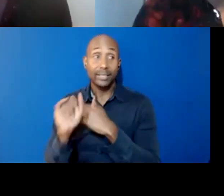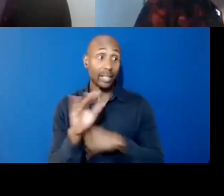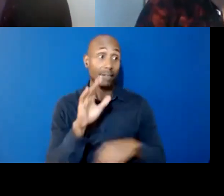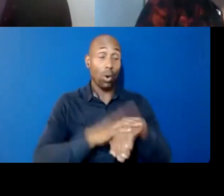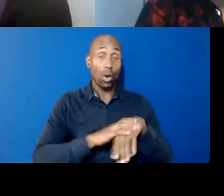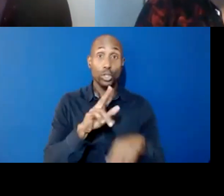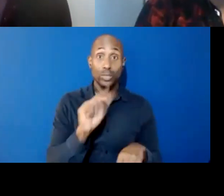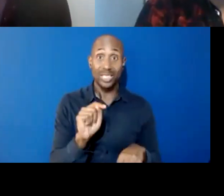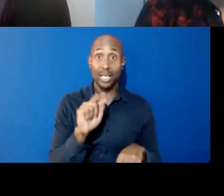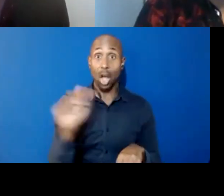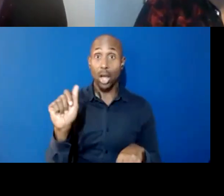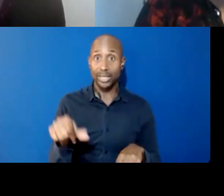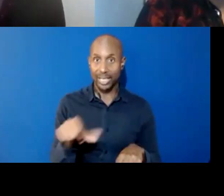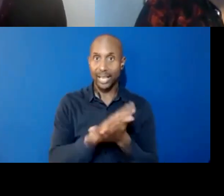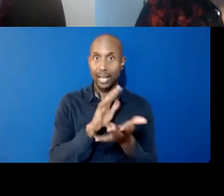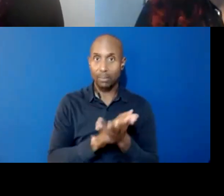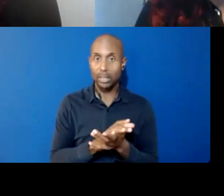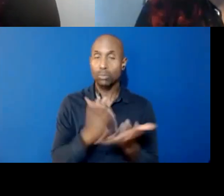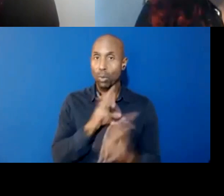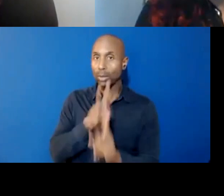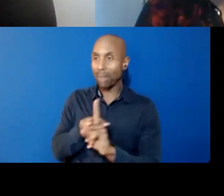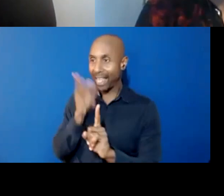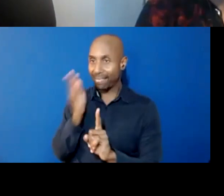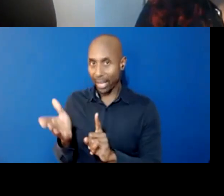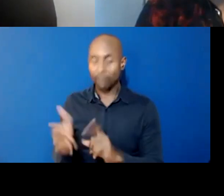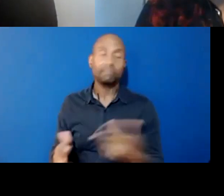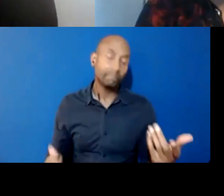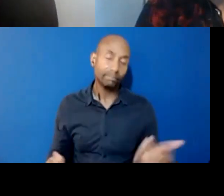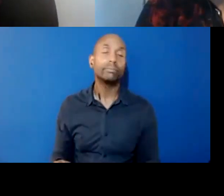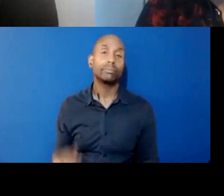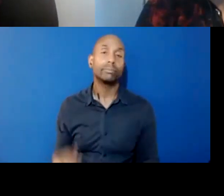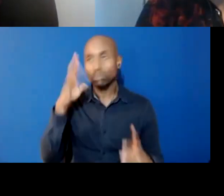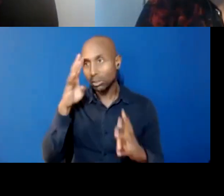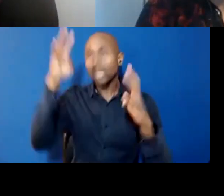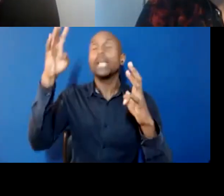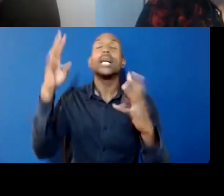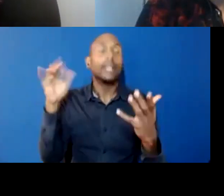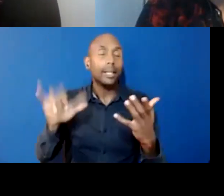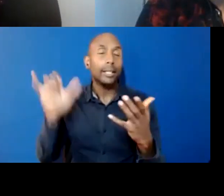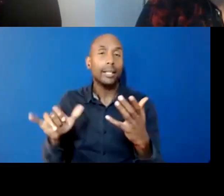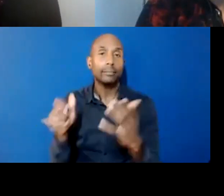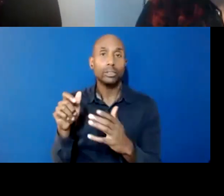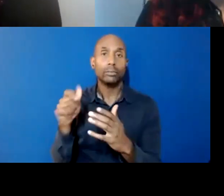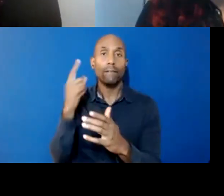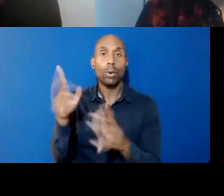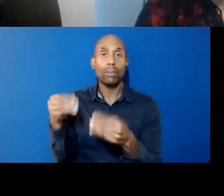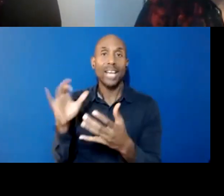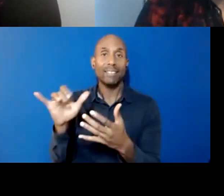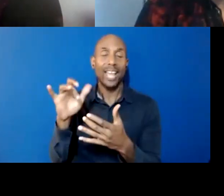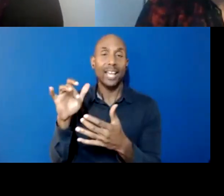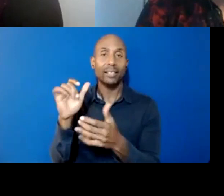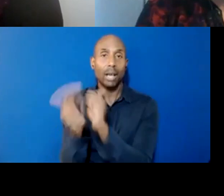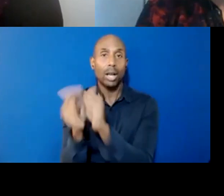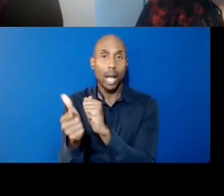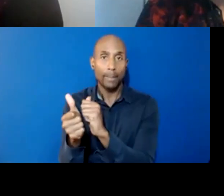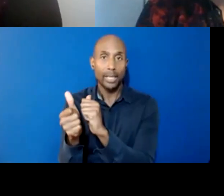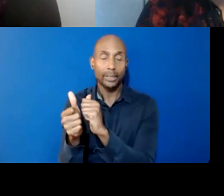Those were some of the steps that we took in determining how best to support the student.